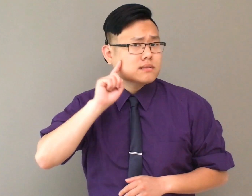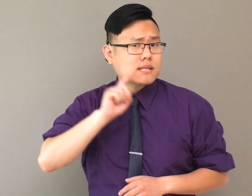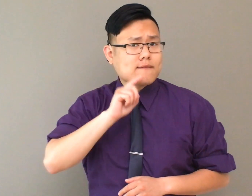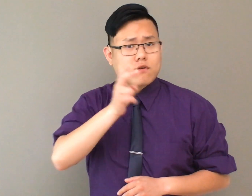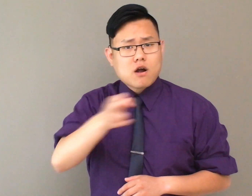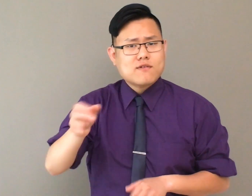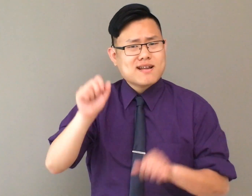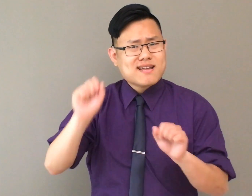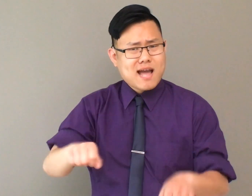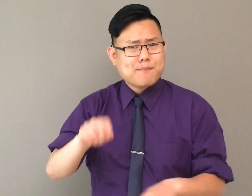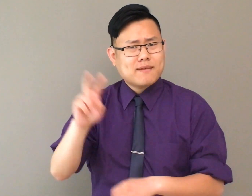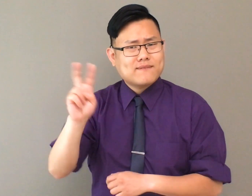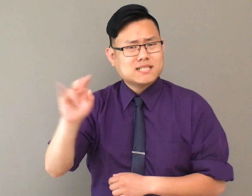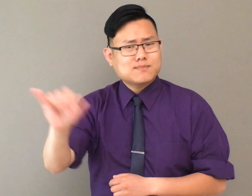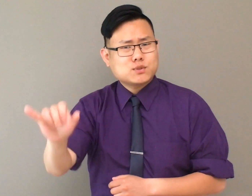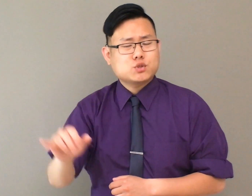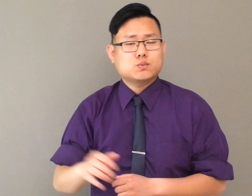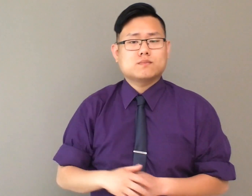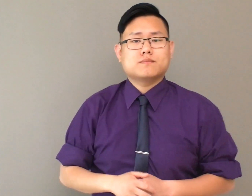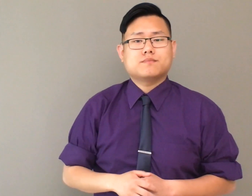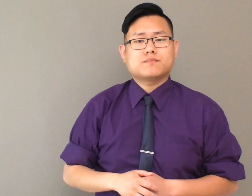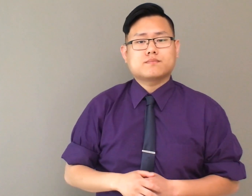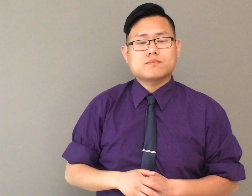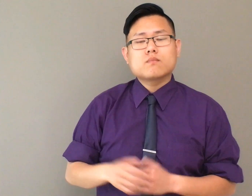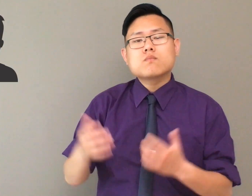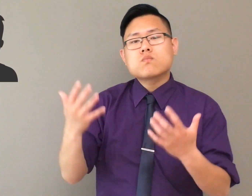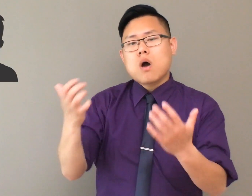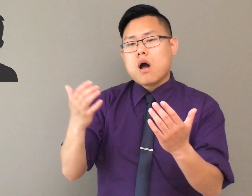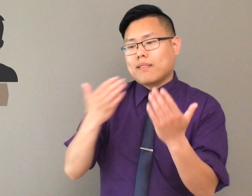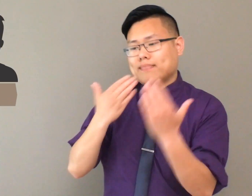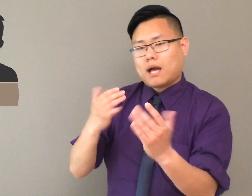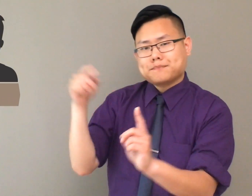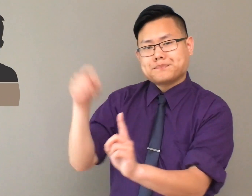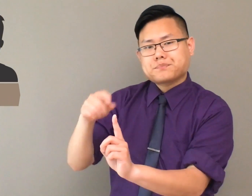Deaf and hard of hearing people can be victims of human trafficking as well. I want to thank